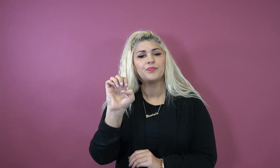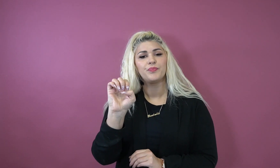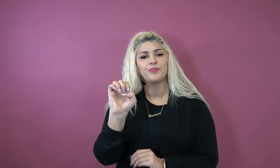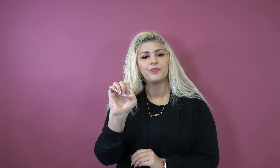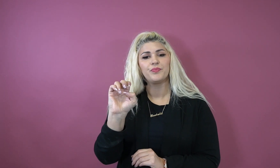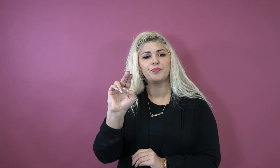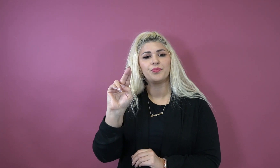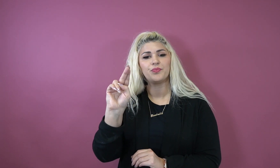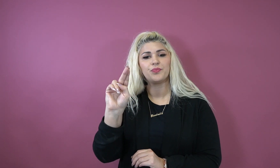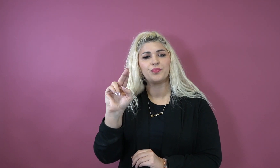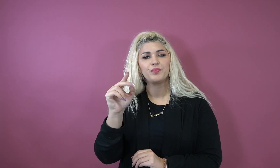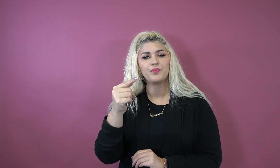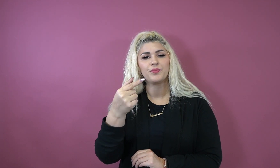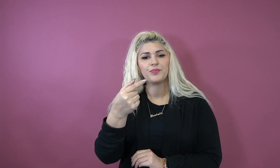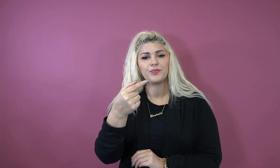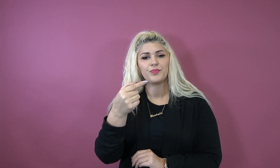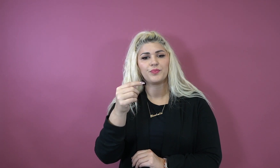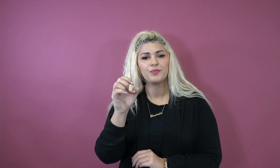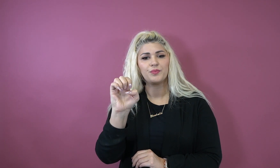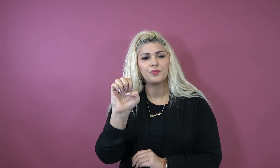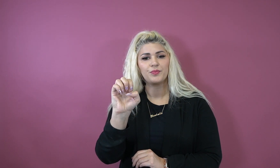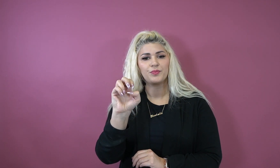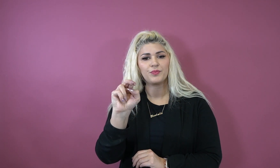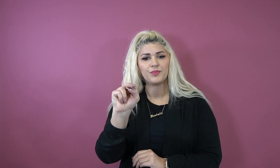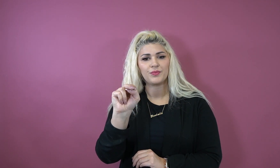So check out grammarinyourpocket.co.